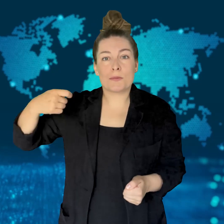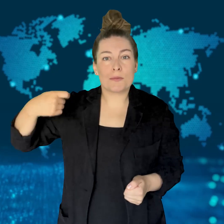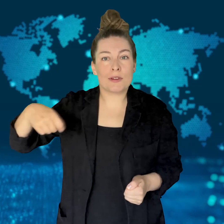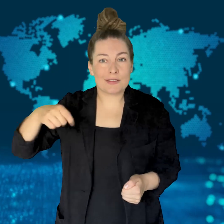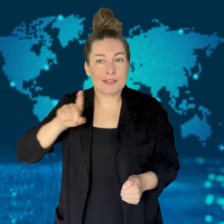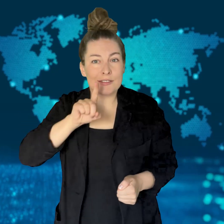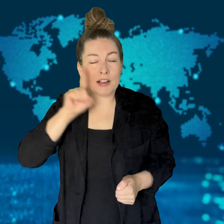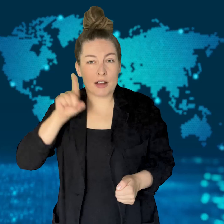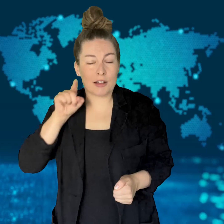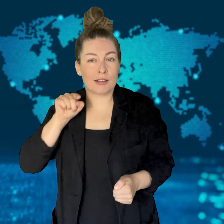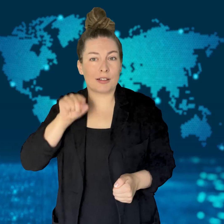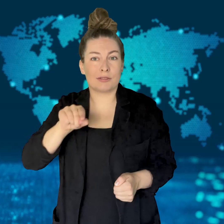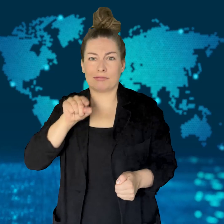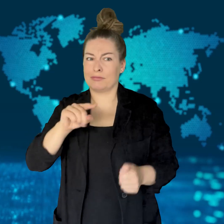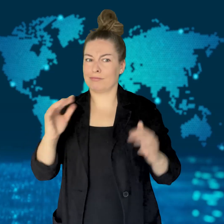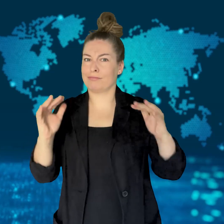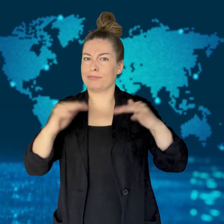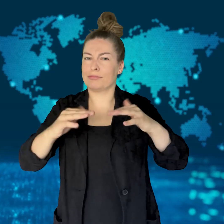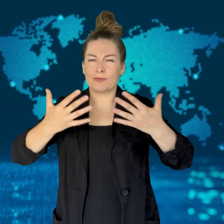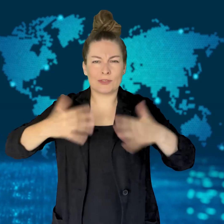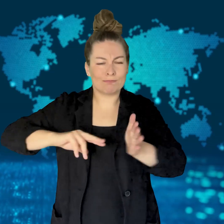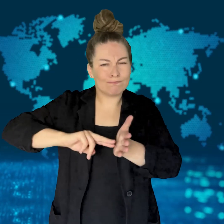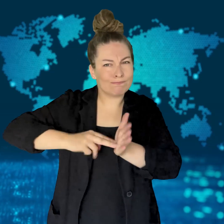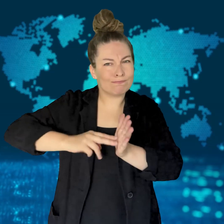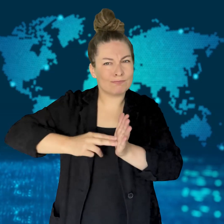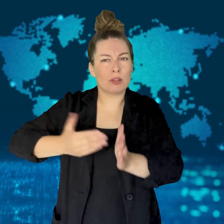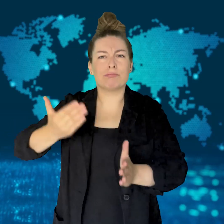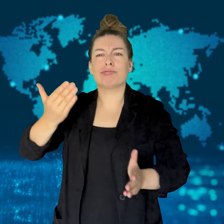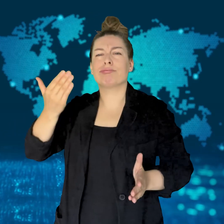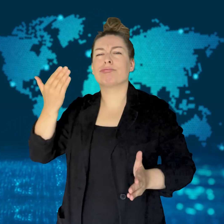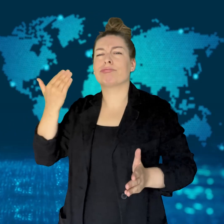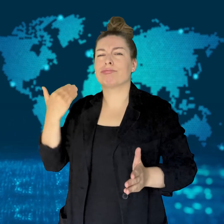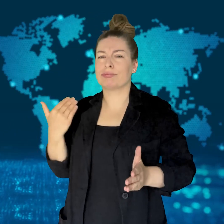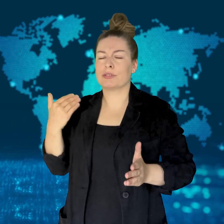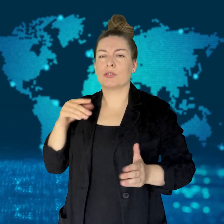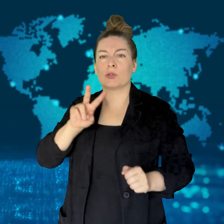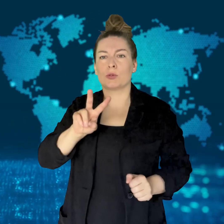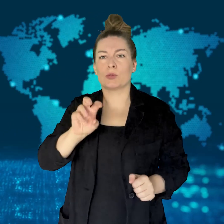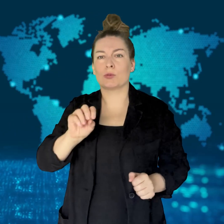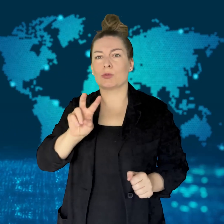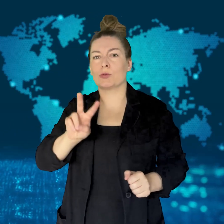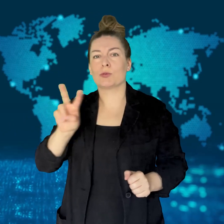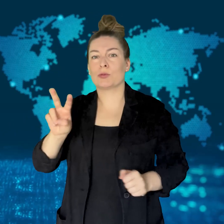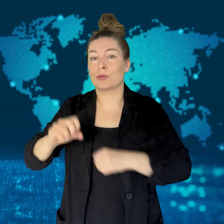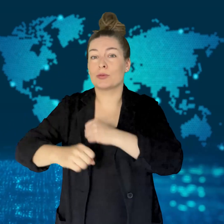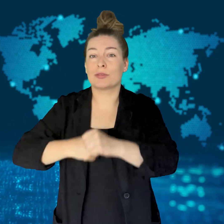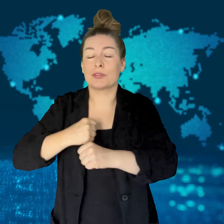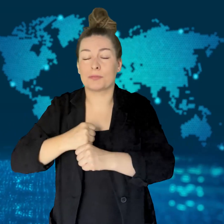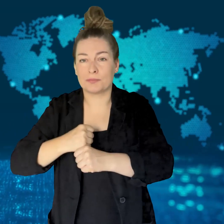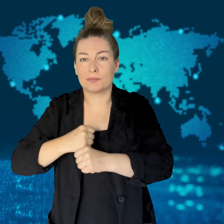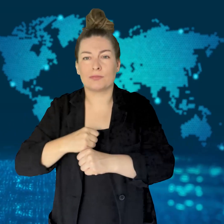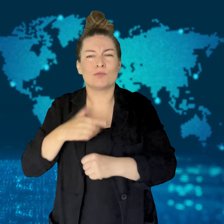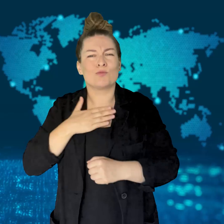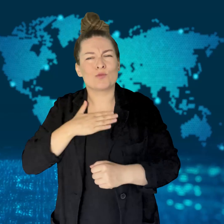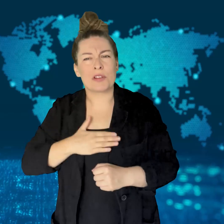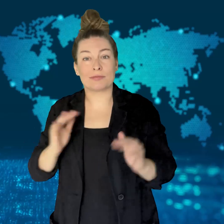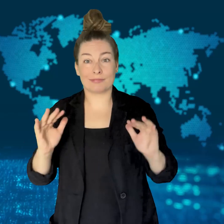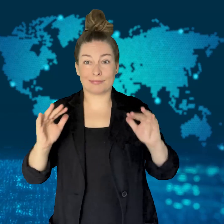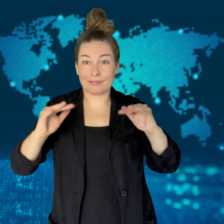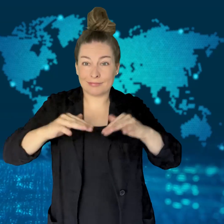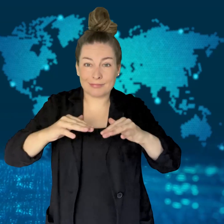Ukraine's President Zelensky planned the meeting to gather support for